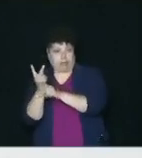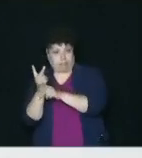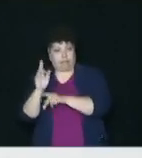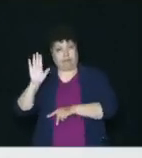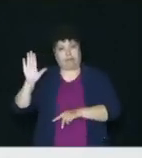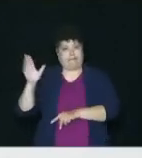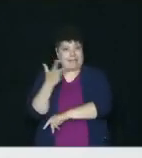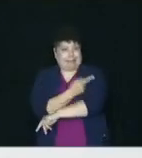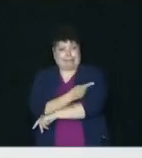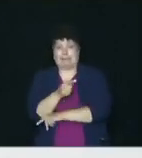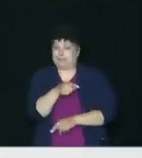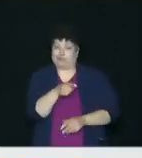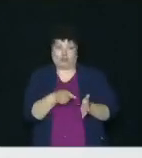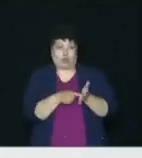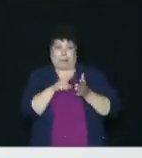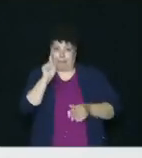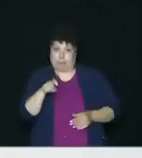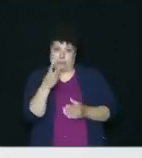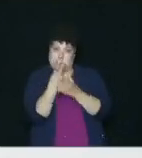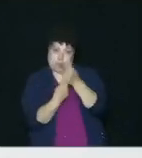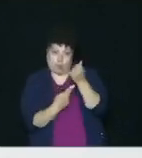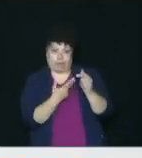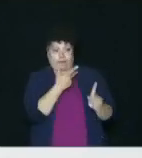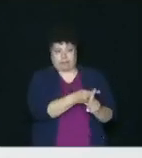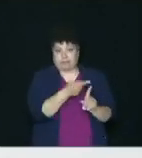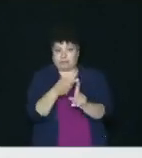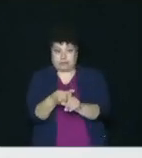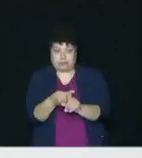NEEDED THAT THIS IS ADMINISTERED